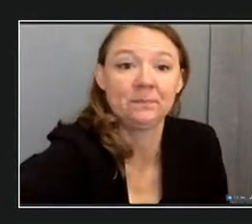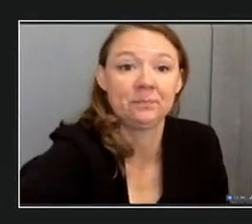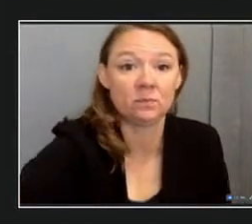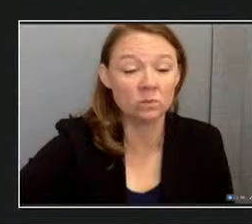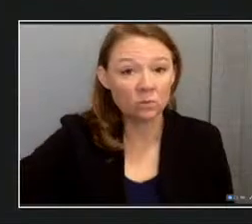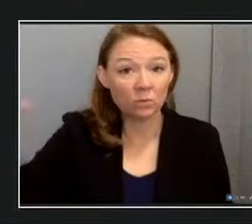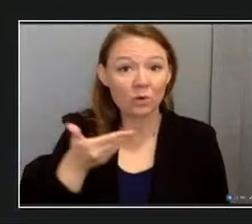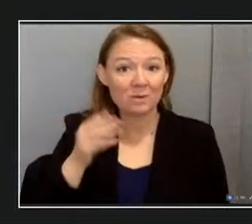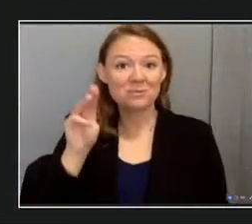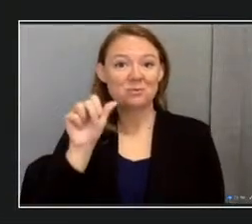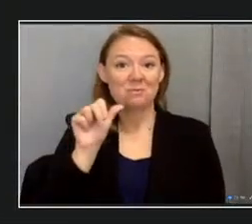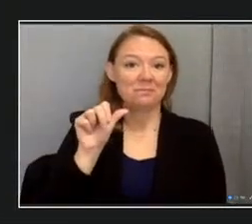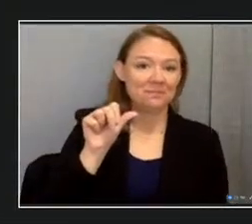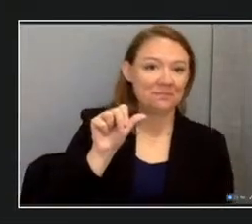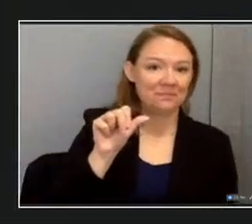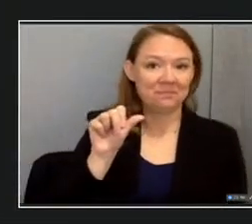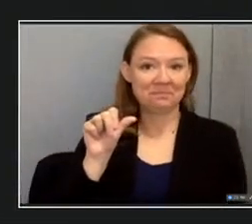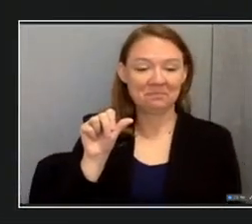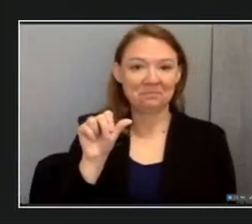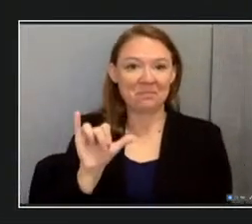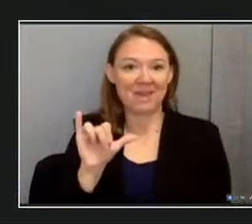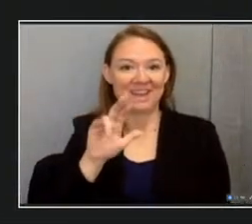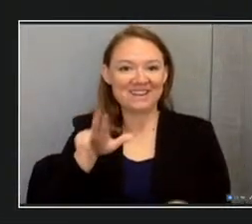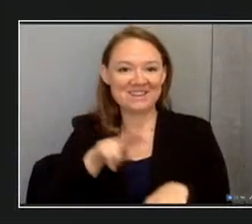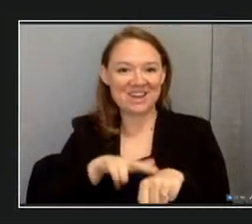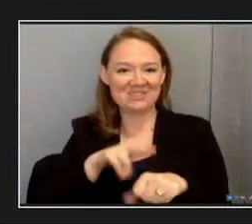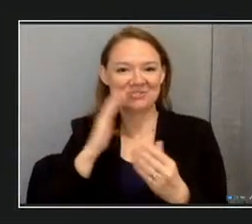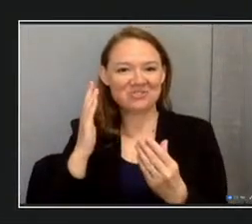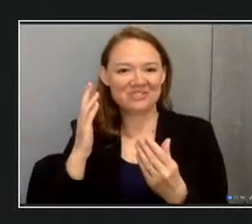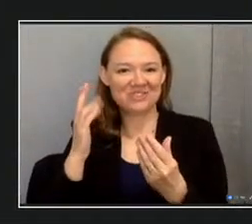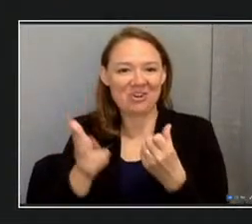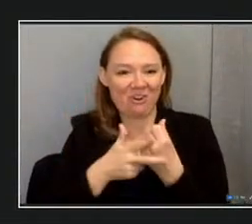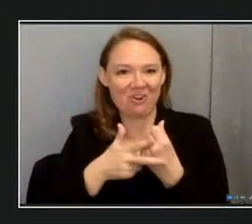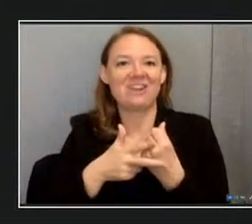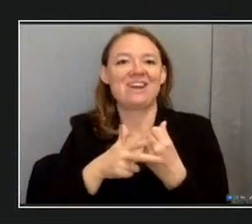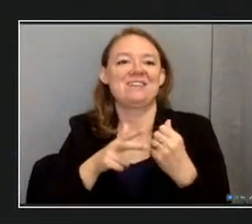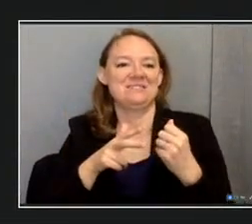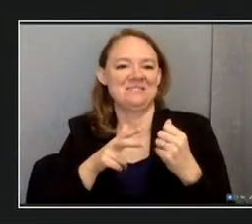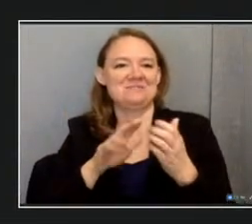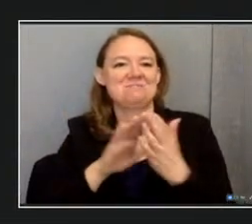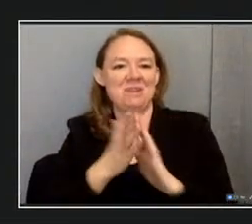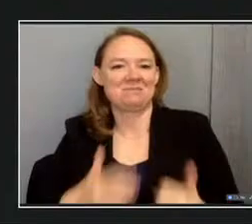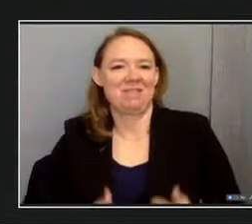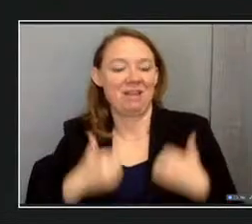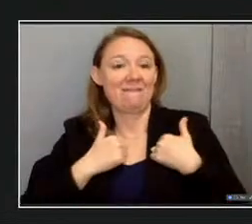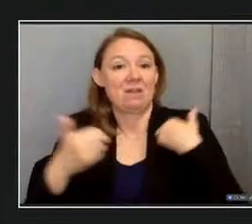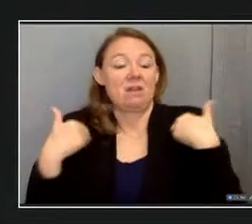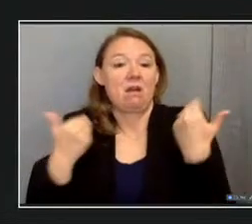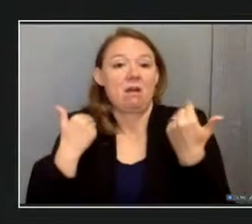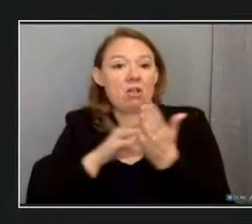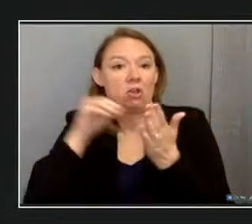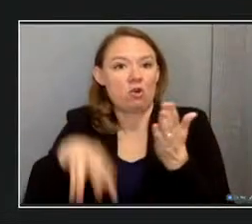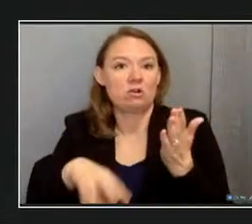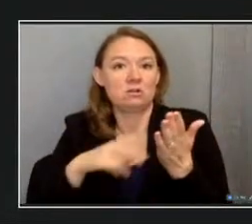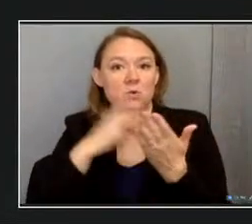Archives Comes Alive Young Learners Program. You can find information about our future programs